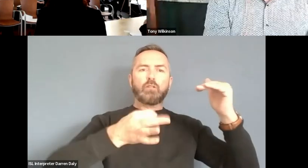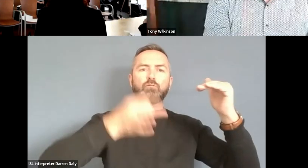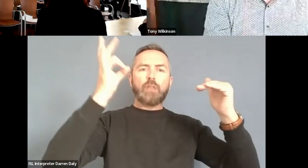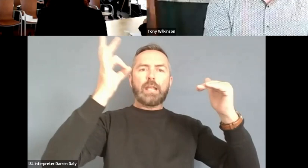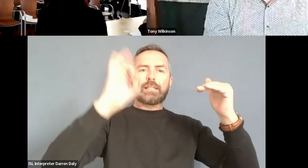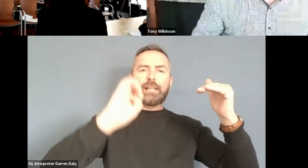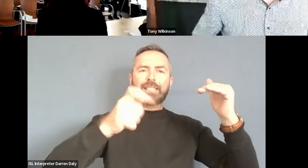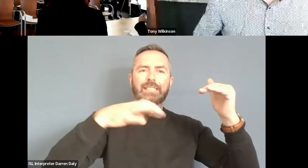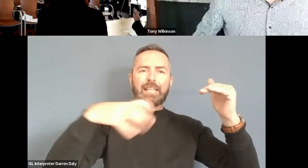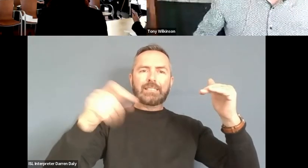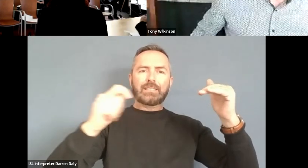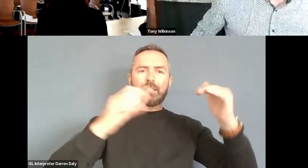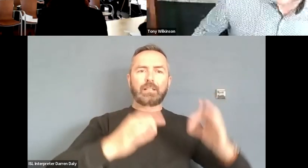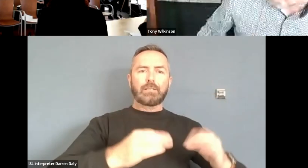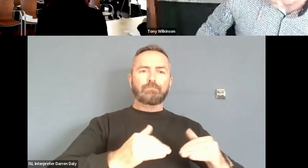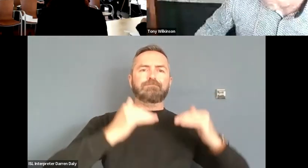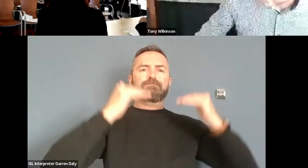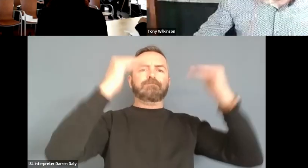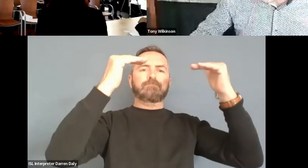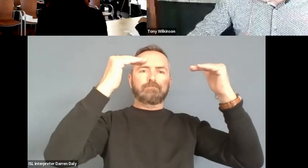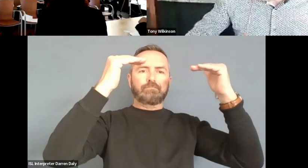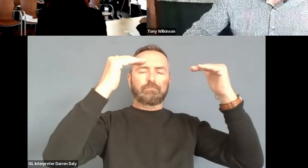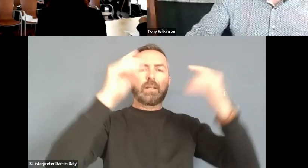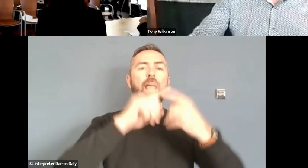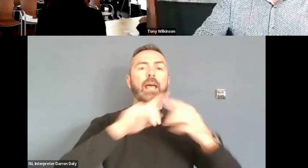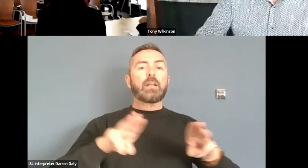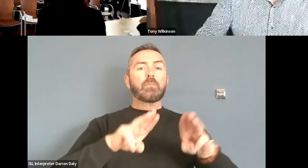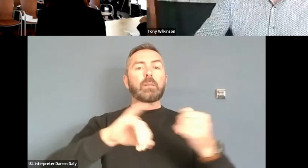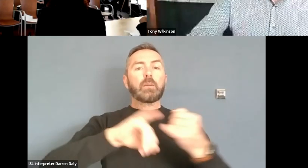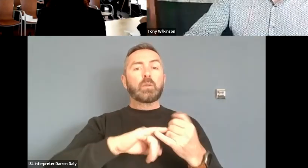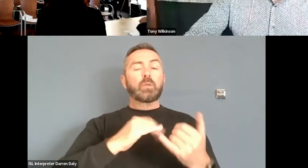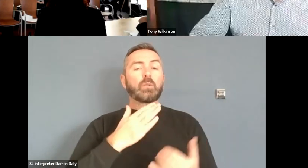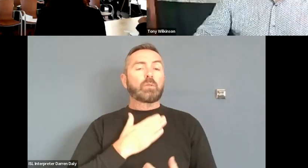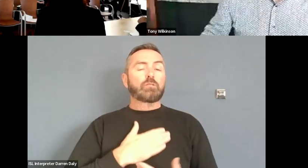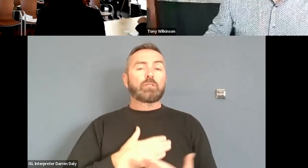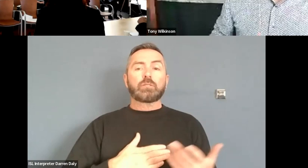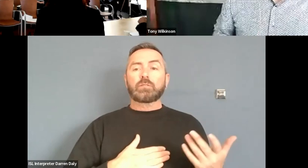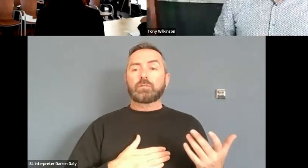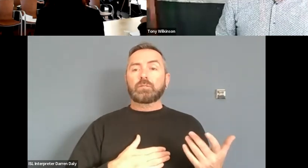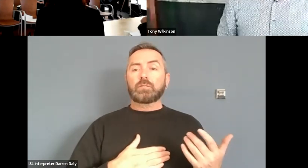they had that in any respect, and then people who only, who always indicated